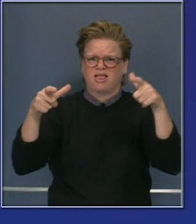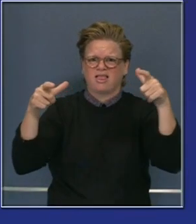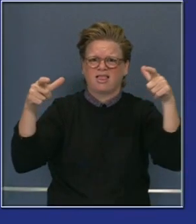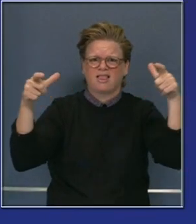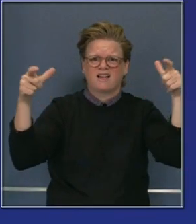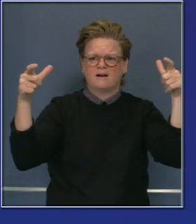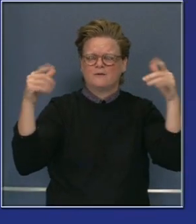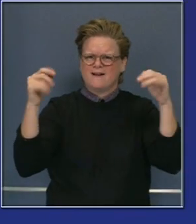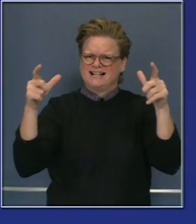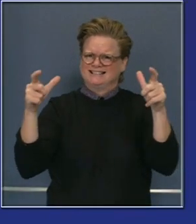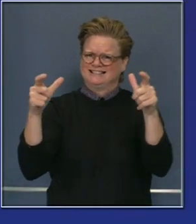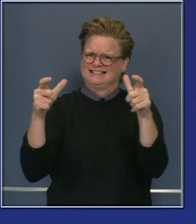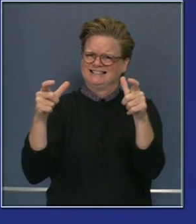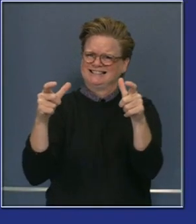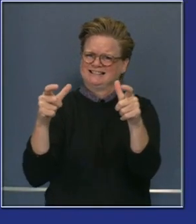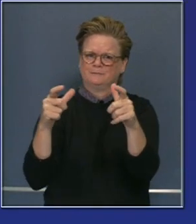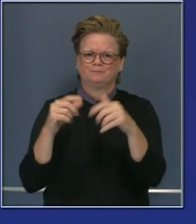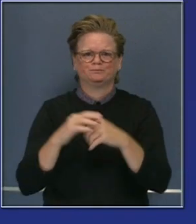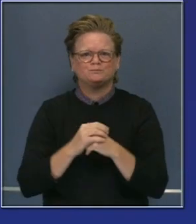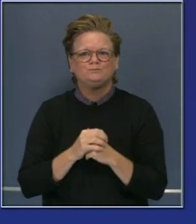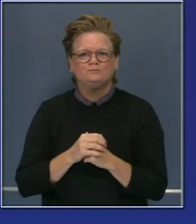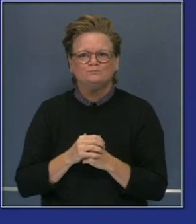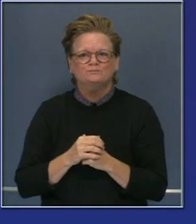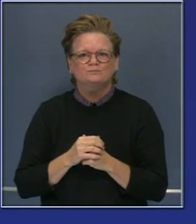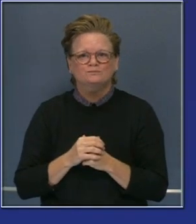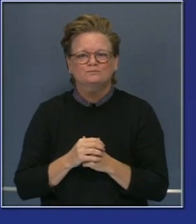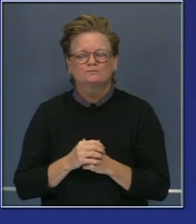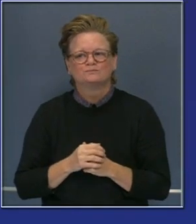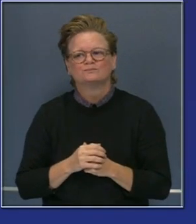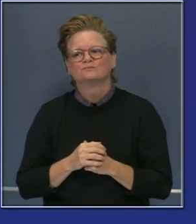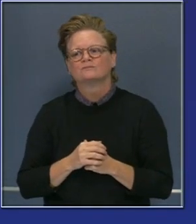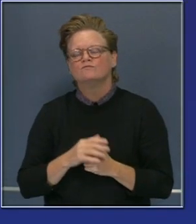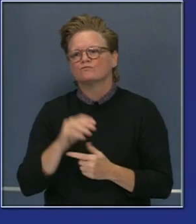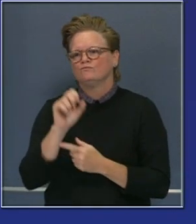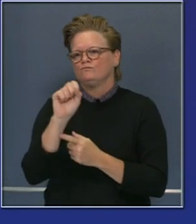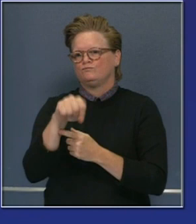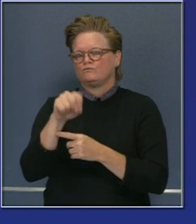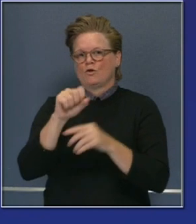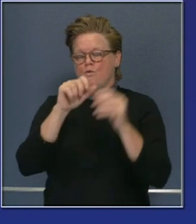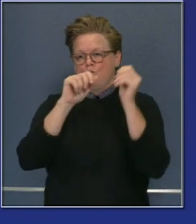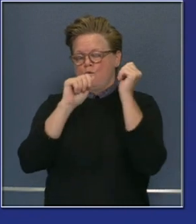WILL CONTINUE TO MAKE PROGRESS DESPITE THE CONTAINMENT NUMBERS.